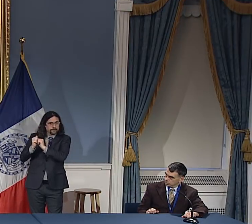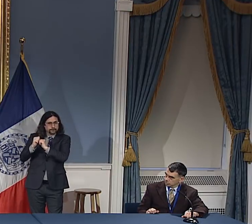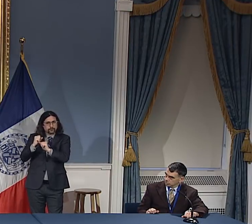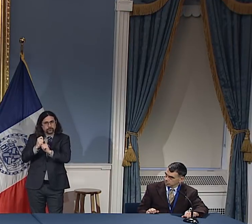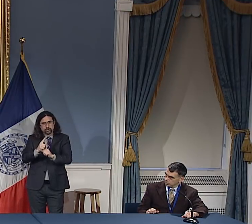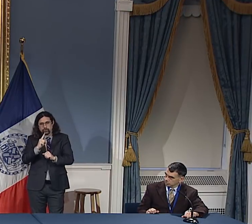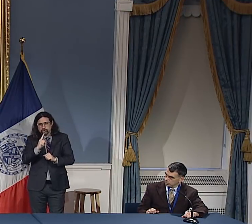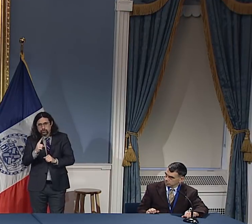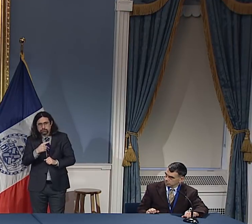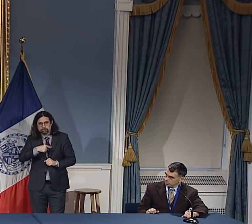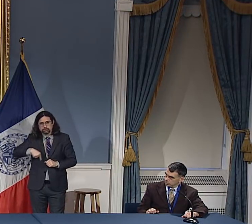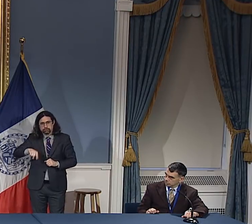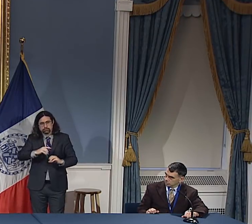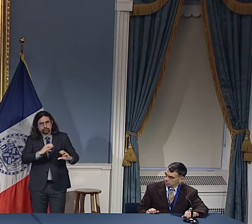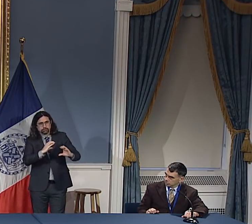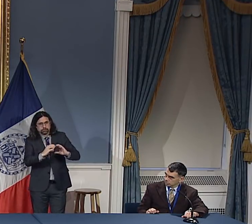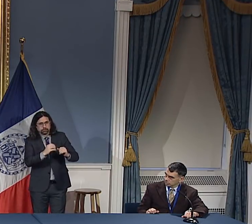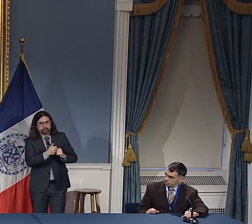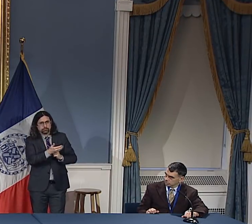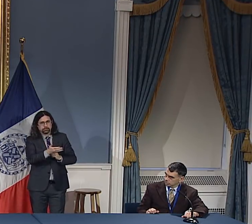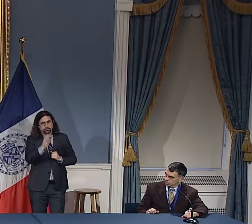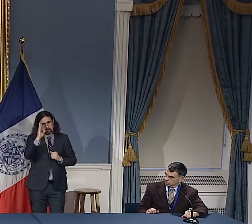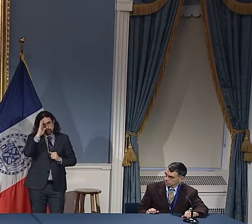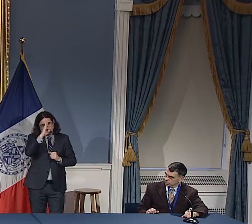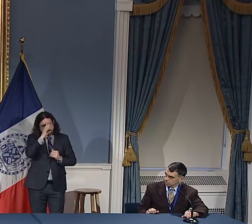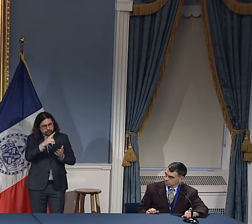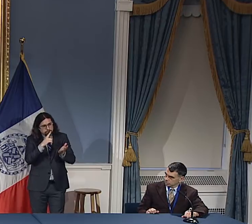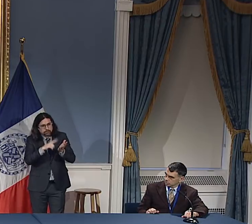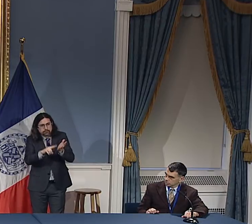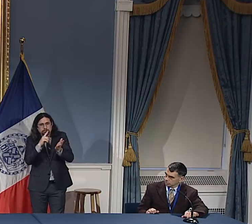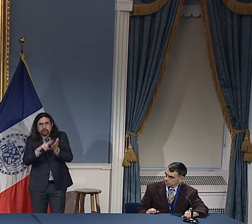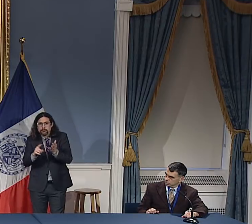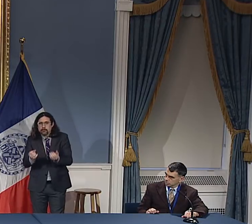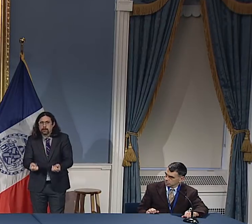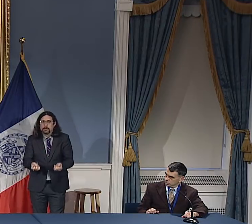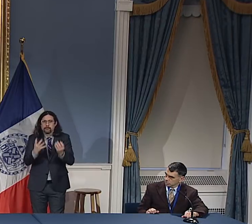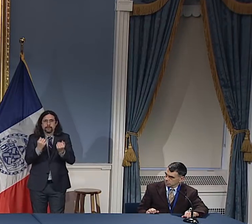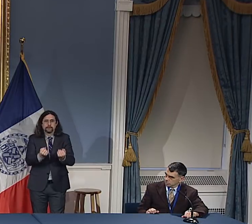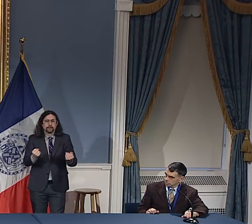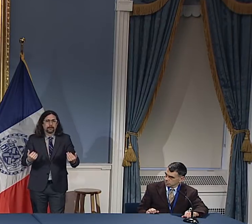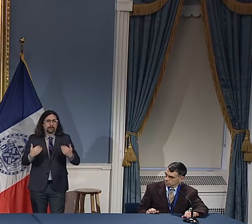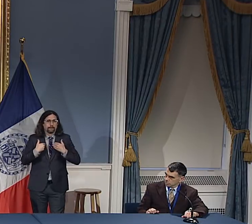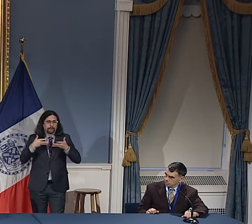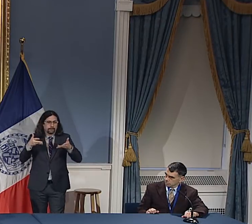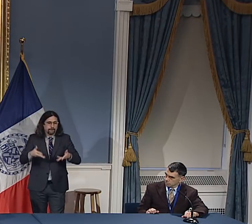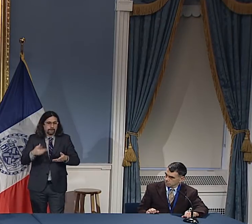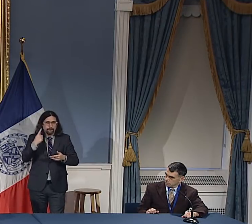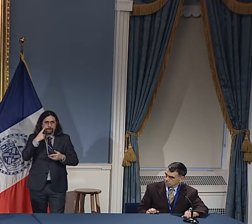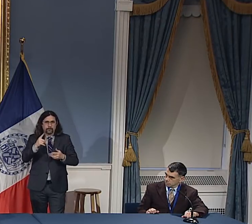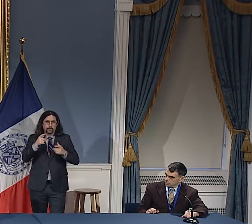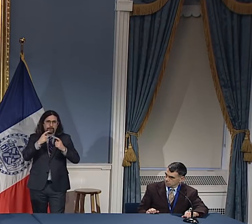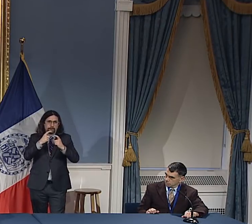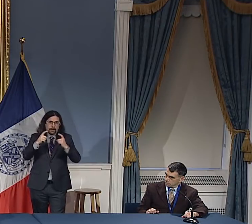OUR HOSPITALS ON A REGULAR BAS IS AND QUERY THEM ON WHERE THEY ARE WITH REGARDS TO